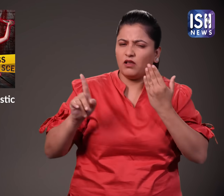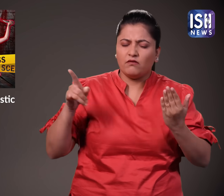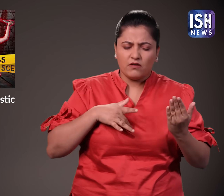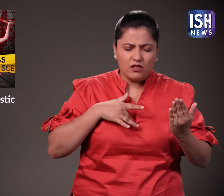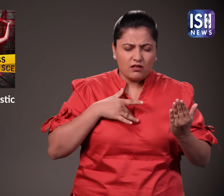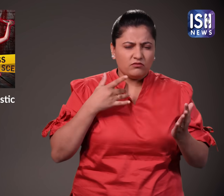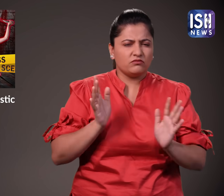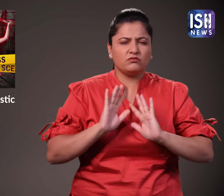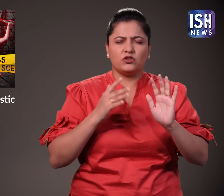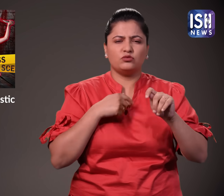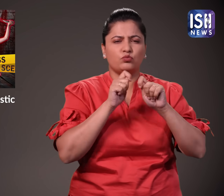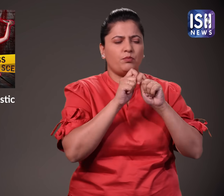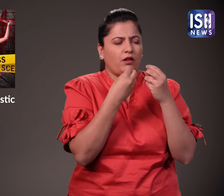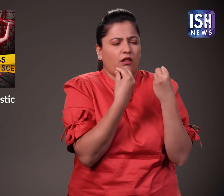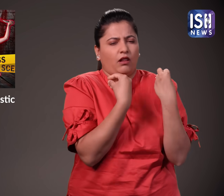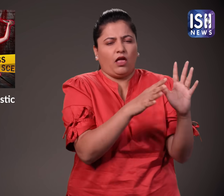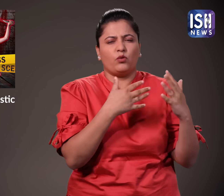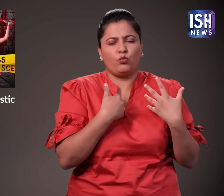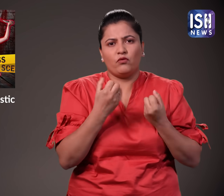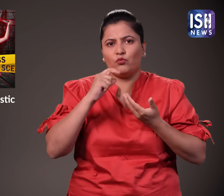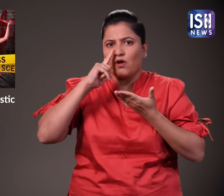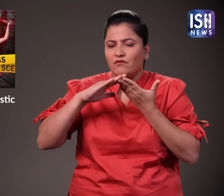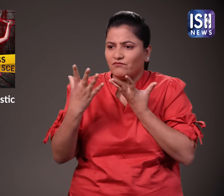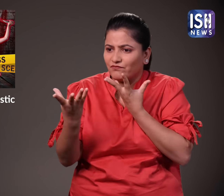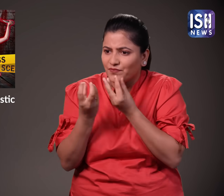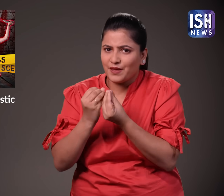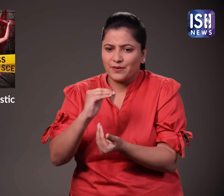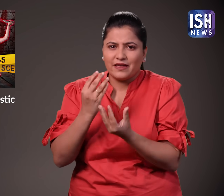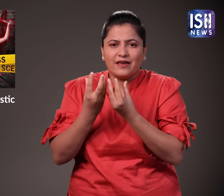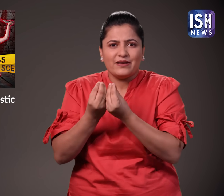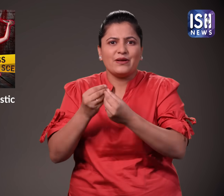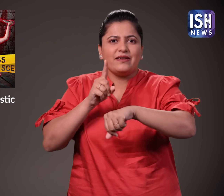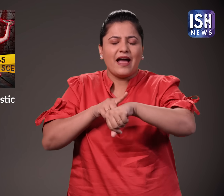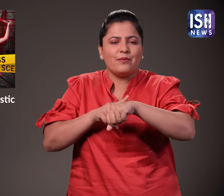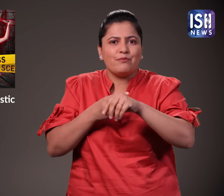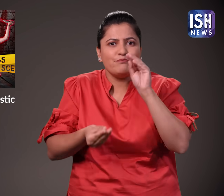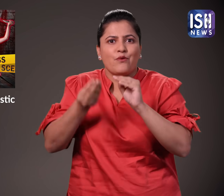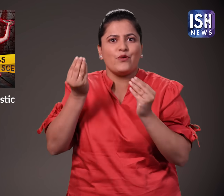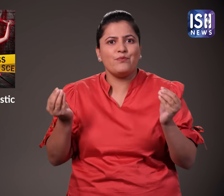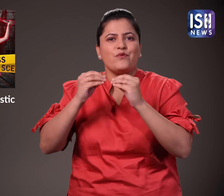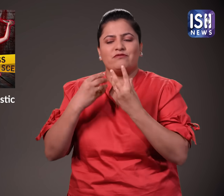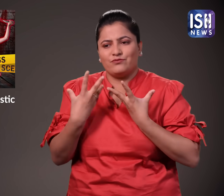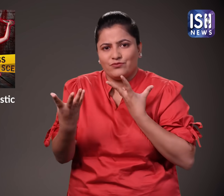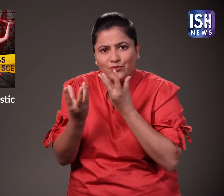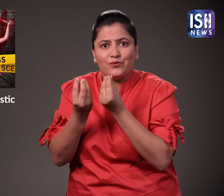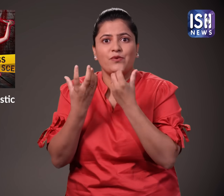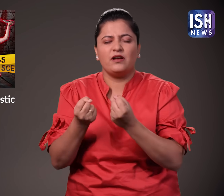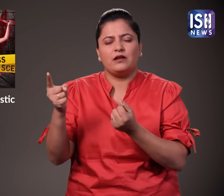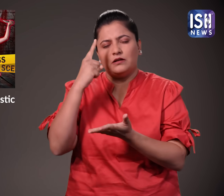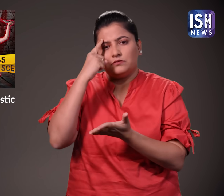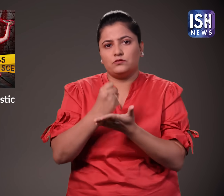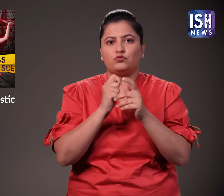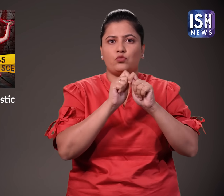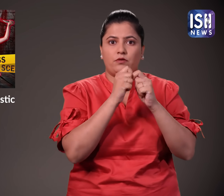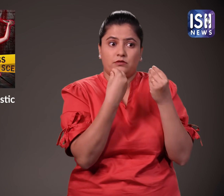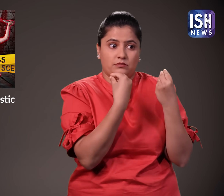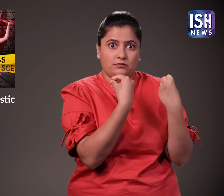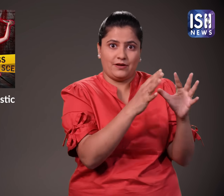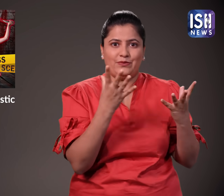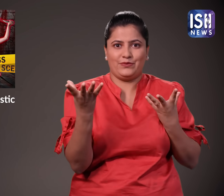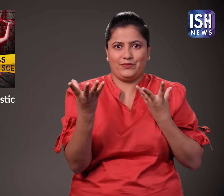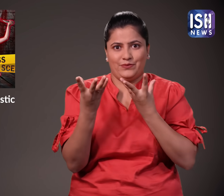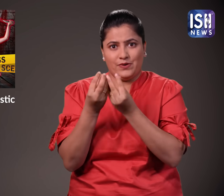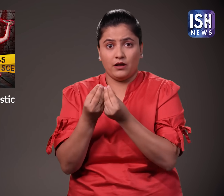That is why he decided to leave his merchant navy job to spend more time with his wife.